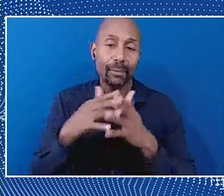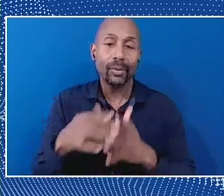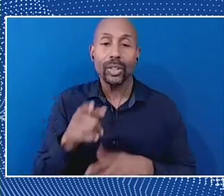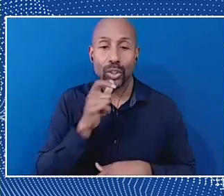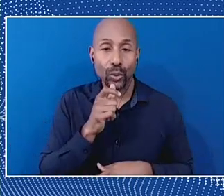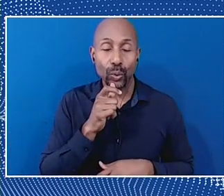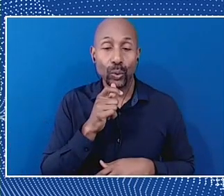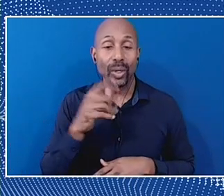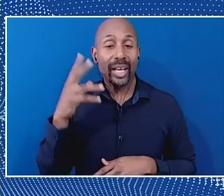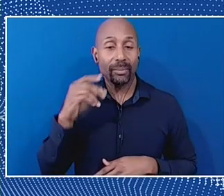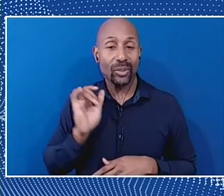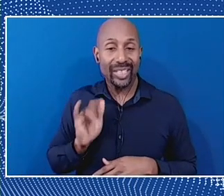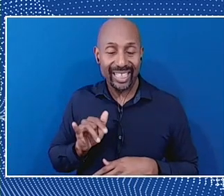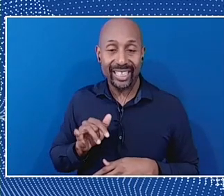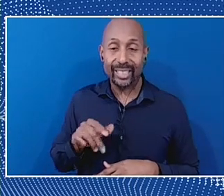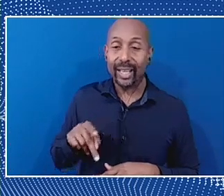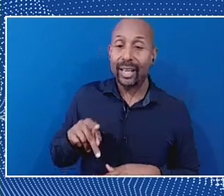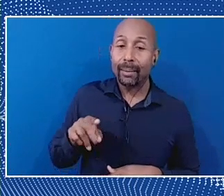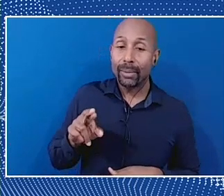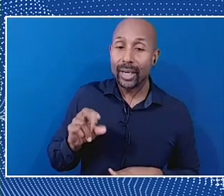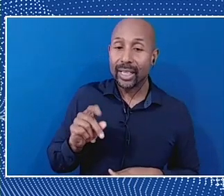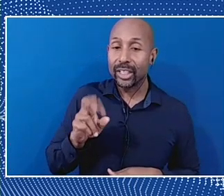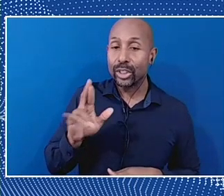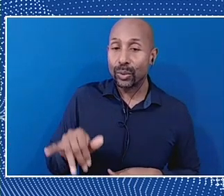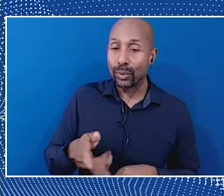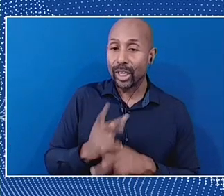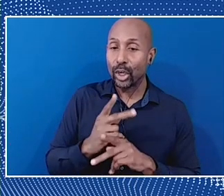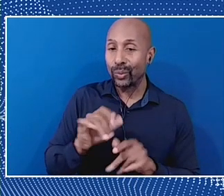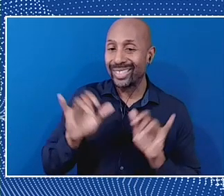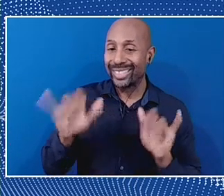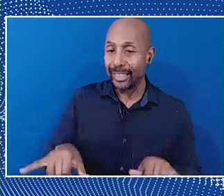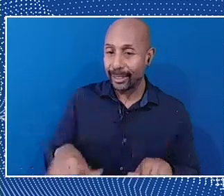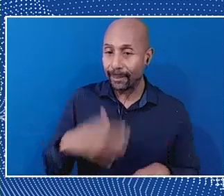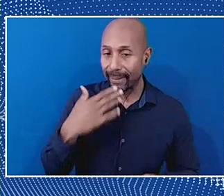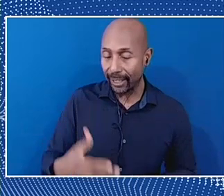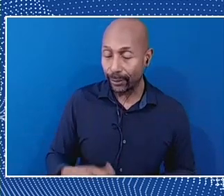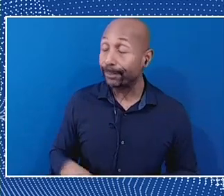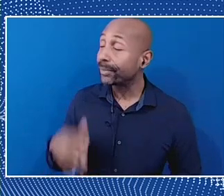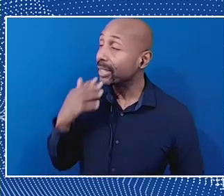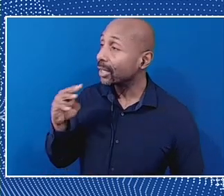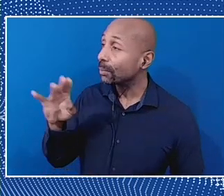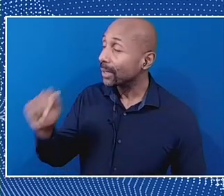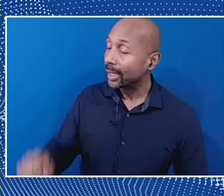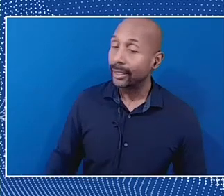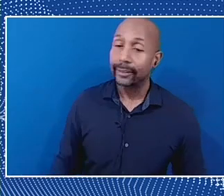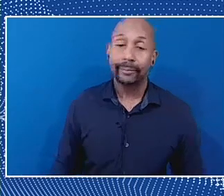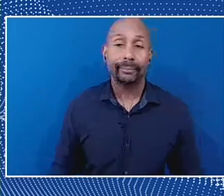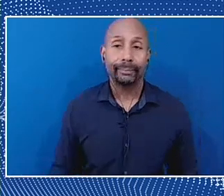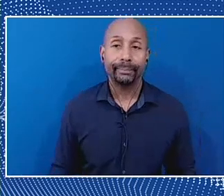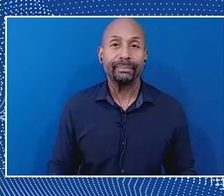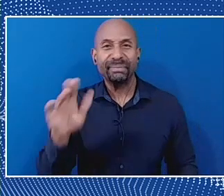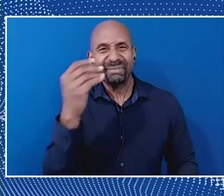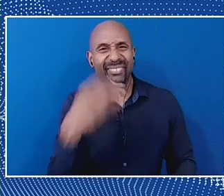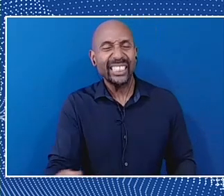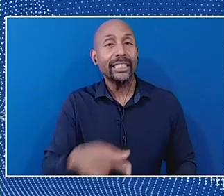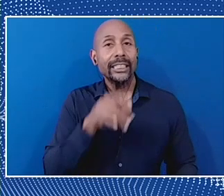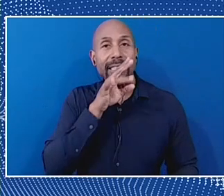Brady, who do we have next? Alright, I just admitted Aissa Canchola Ban ez, who's here representing the Student